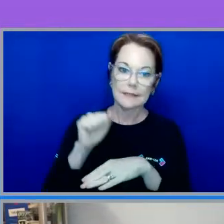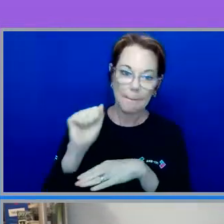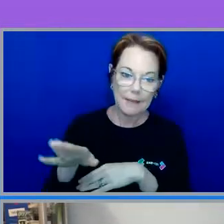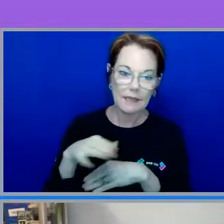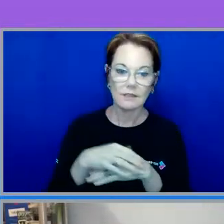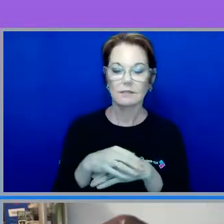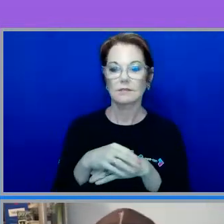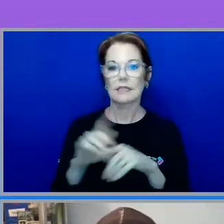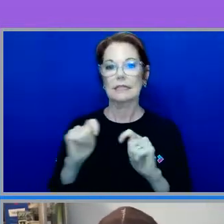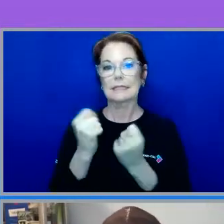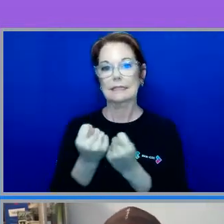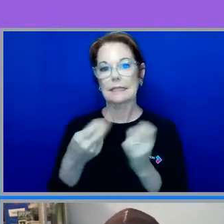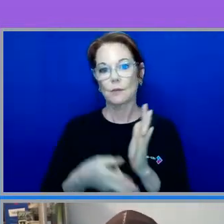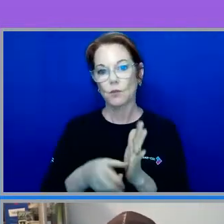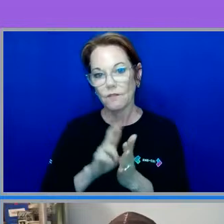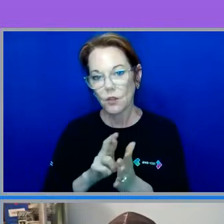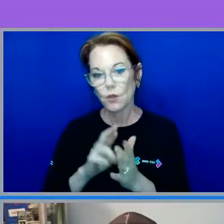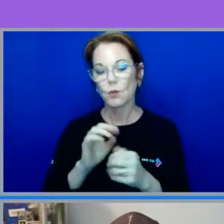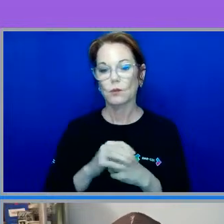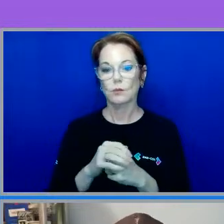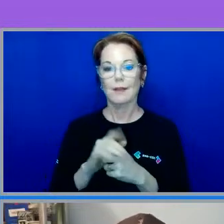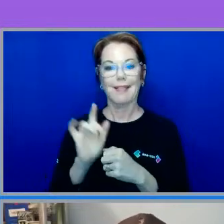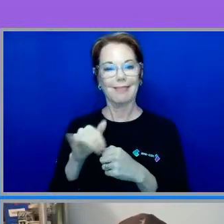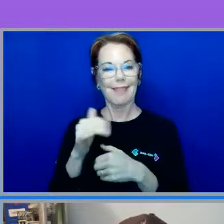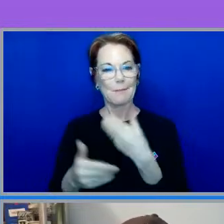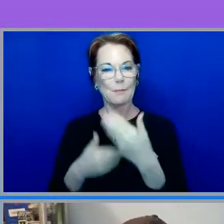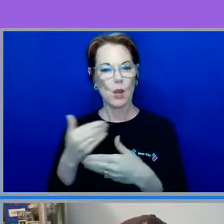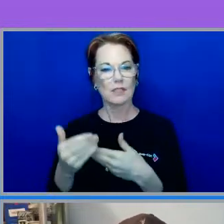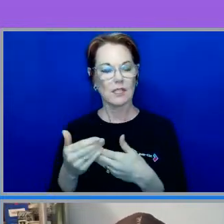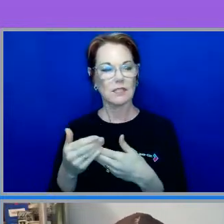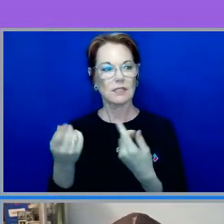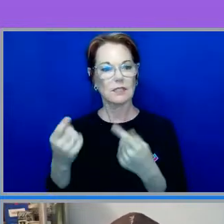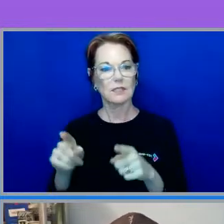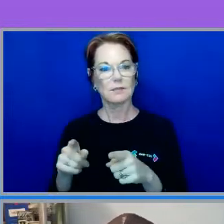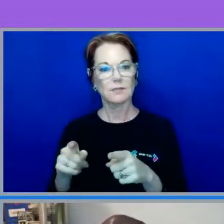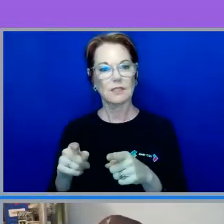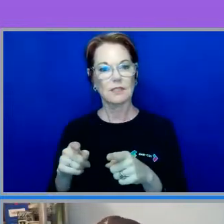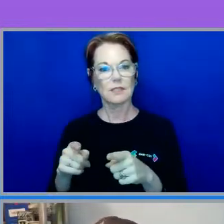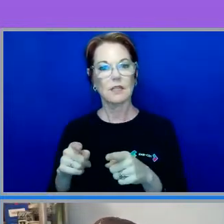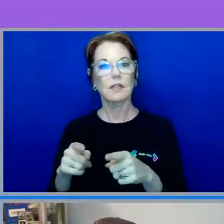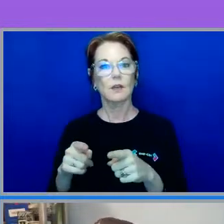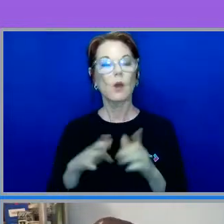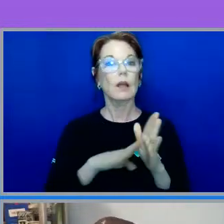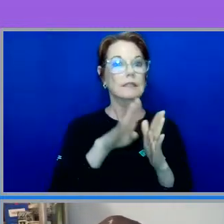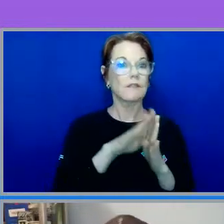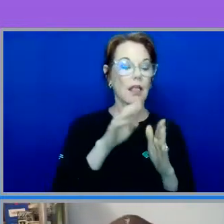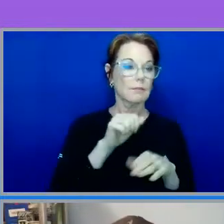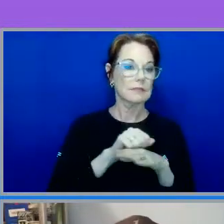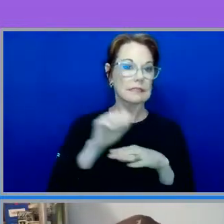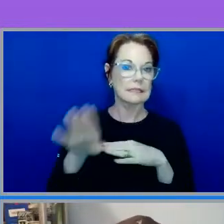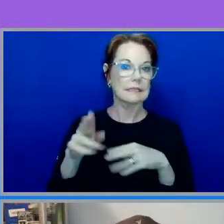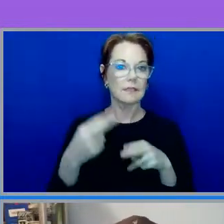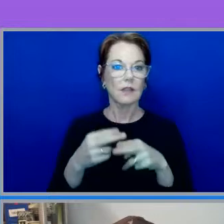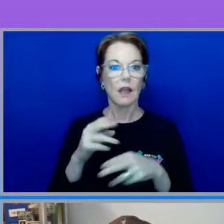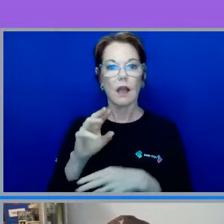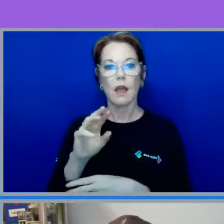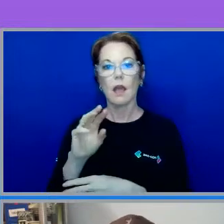by their team. This process of code review is done once developers submit a pull